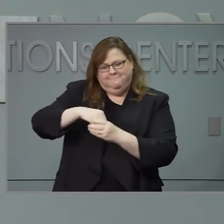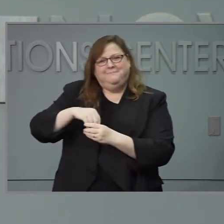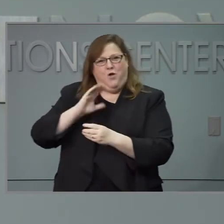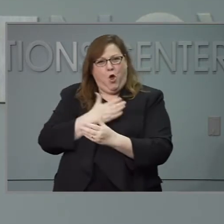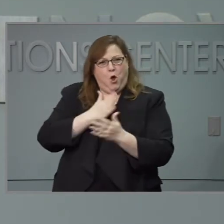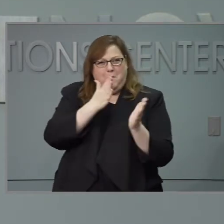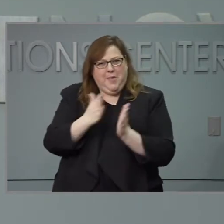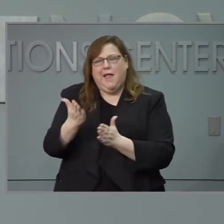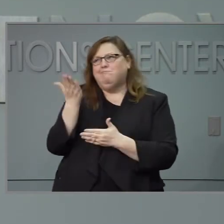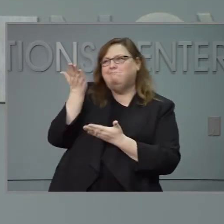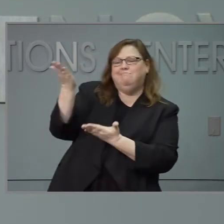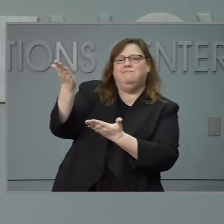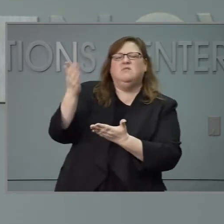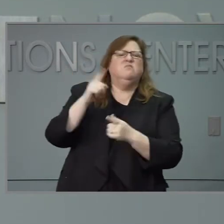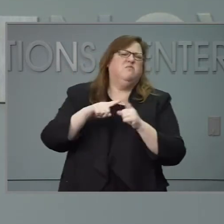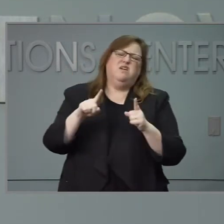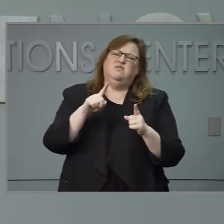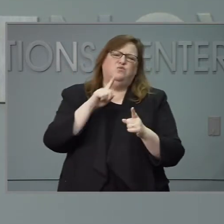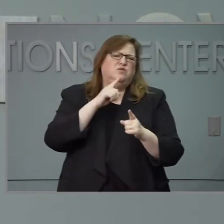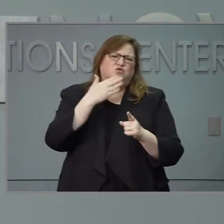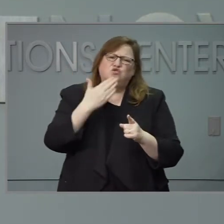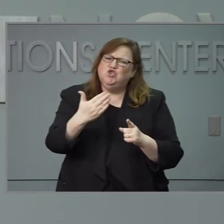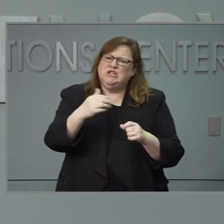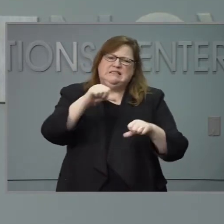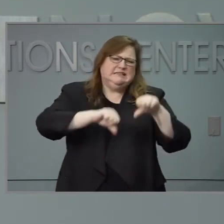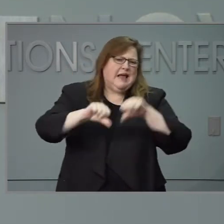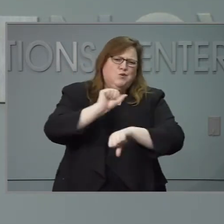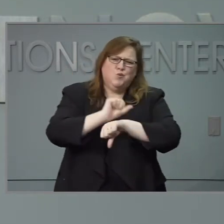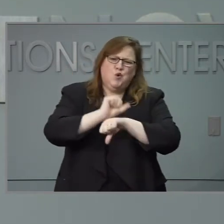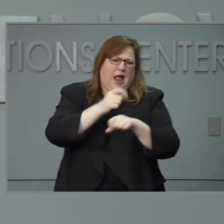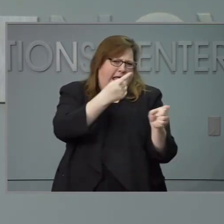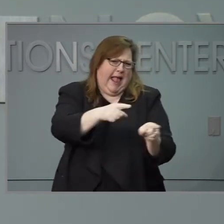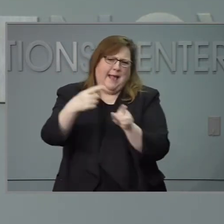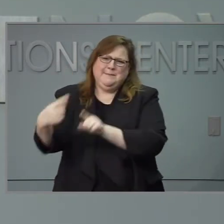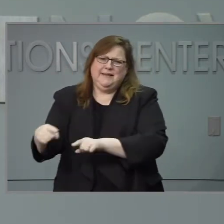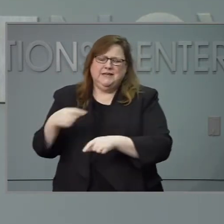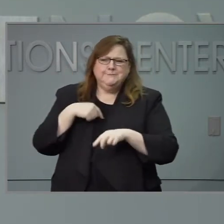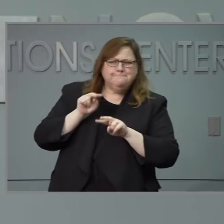PRINCIPIO DE LOS PLANES A,B YC DE LA DEL GOBERNADOR NO